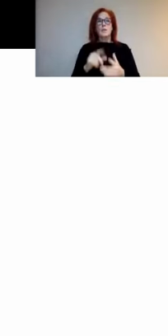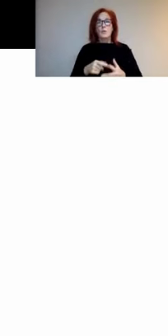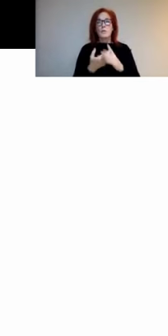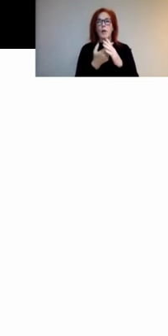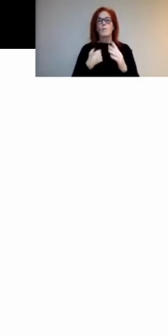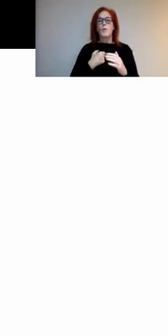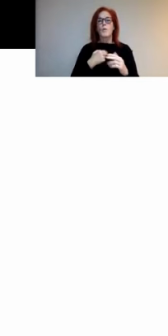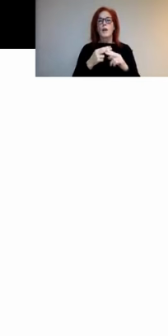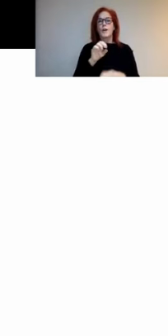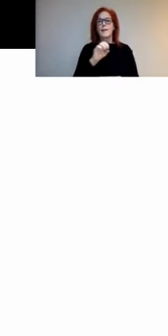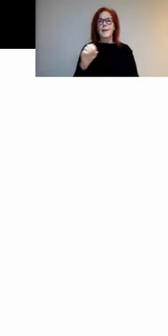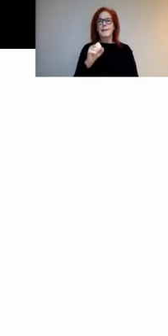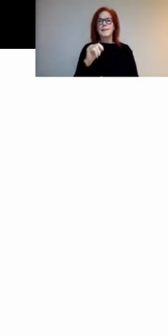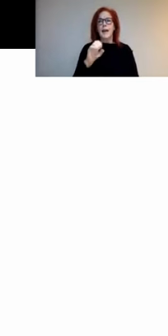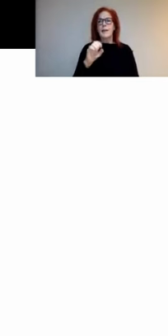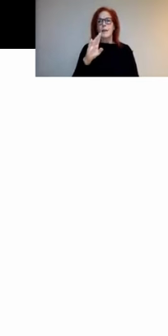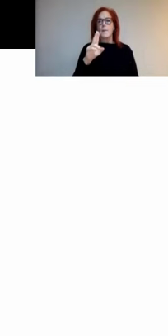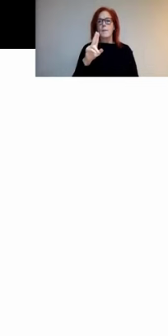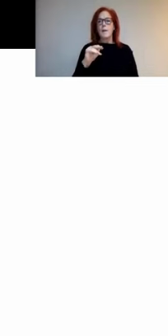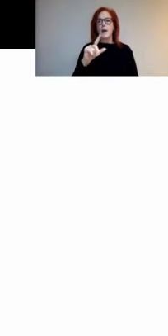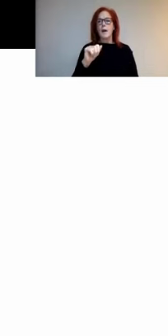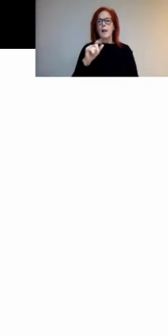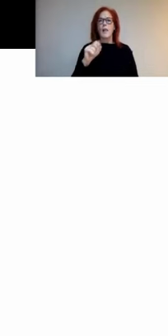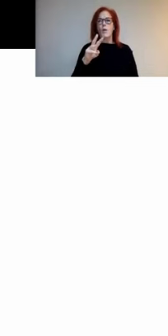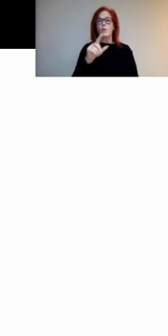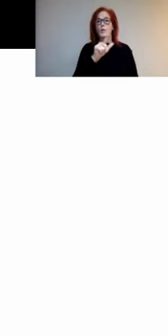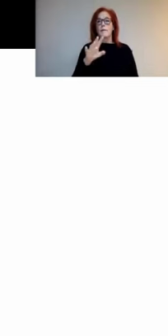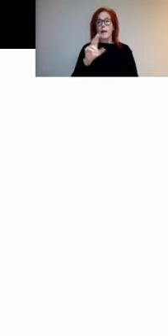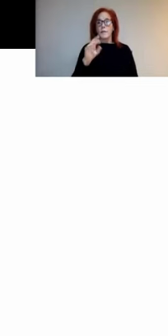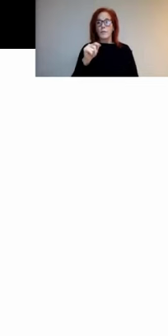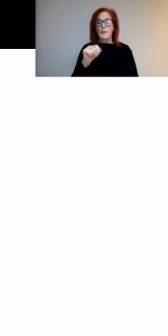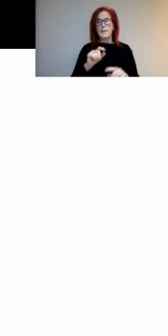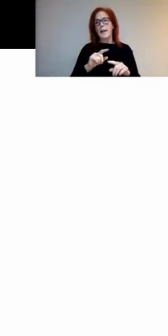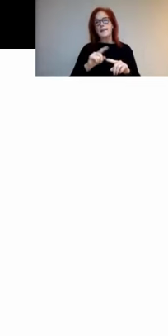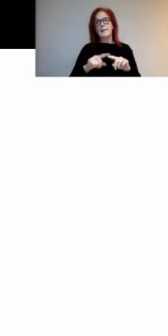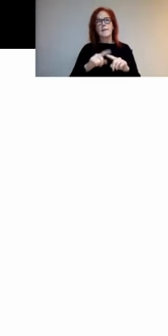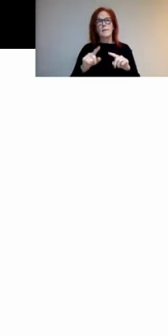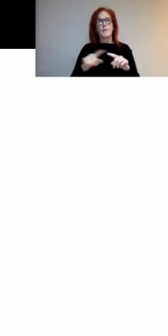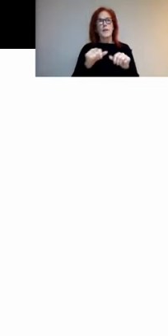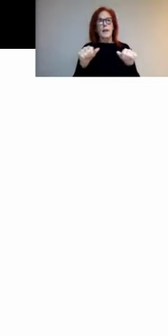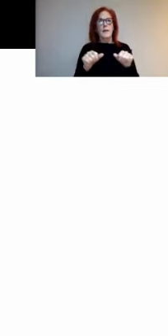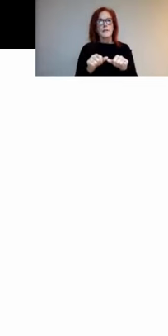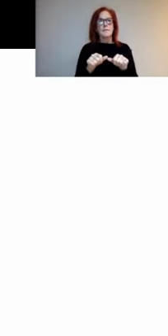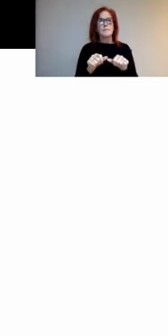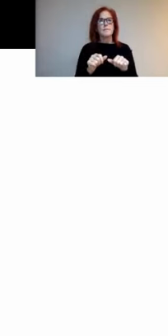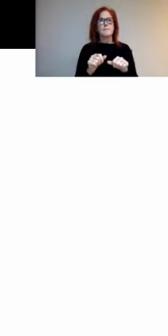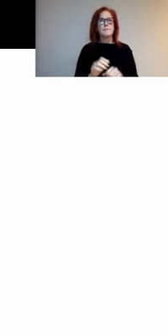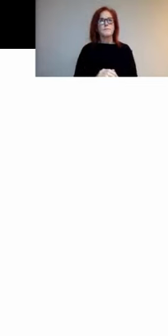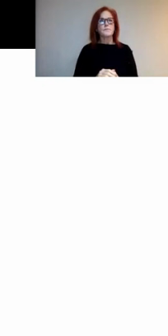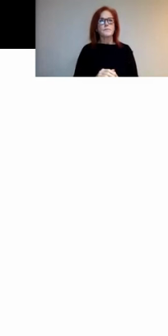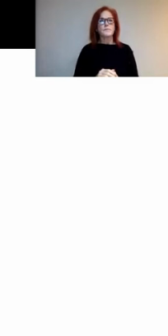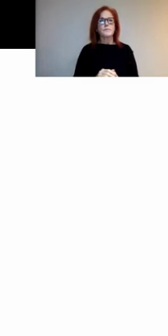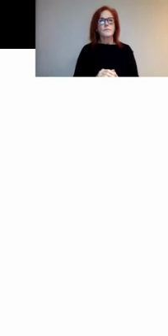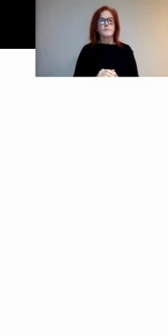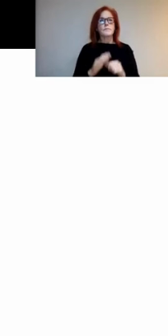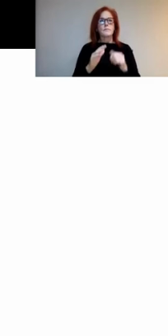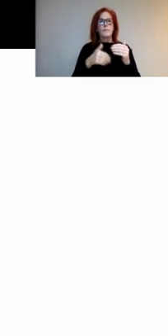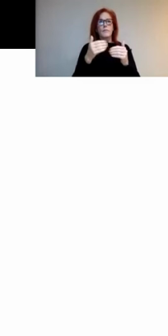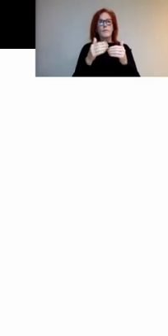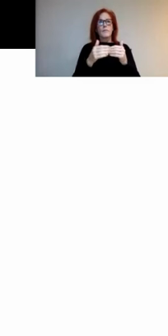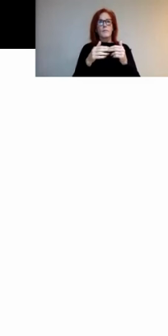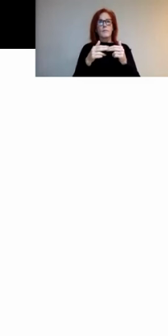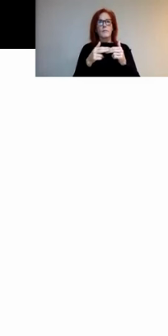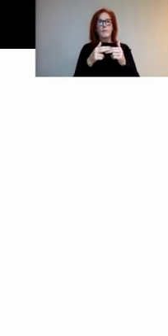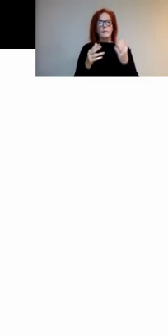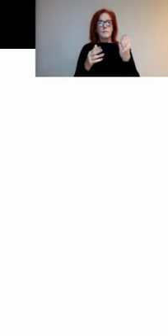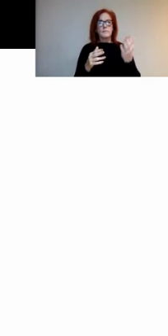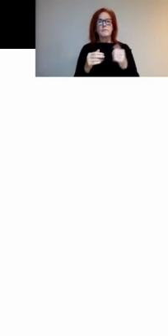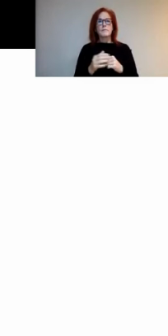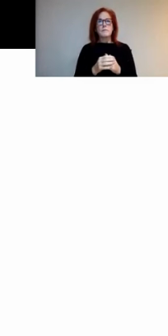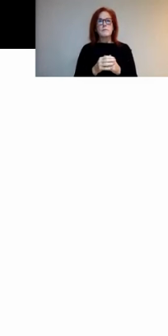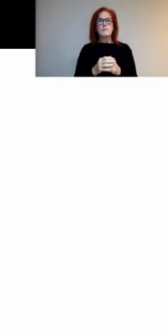The buyer of the home has to qualify for $68,000 mortgage through a bank. The city then gives a Second mortgage with zero percent interest for 60 thousand, and they purchase the home from Gesu Housing for $128,000 which gives them a house payment in the 600 to $700 payment area.